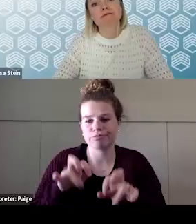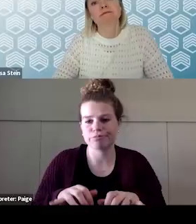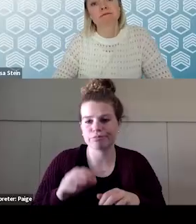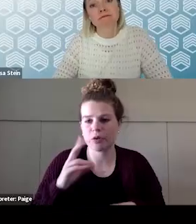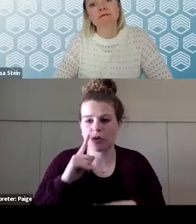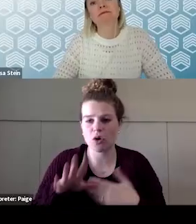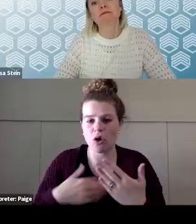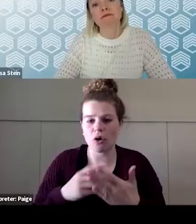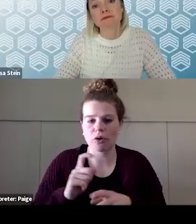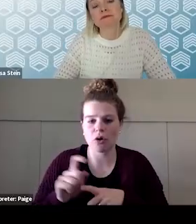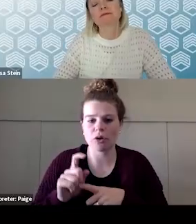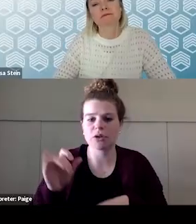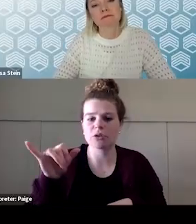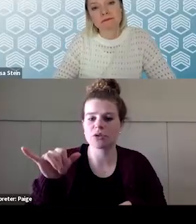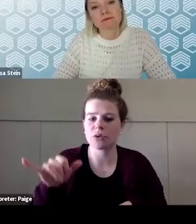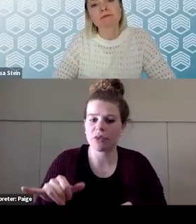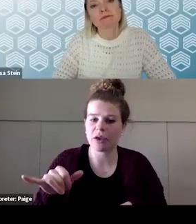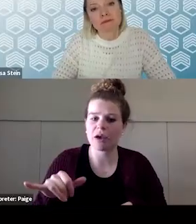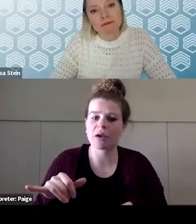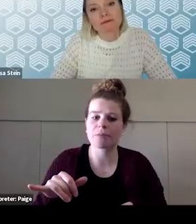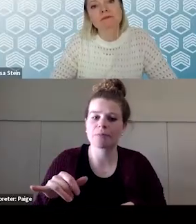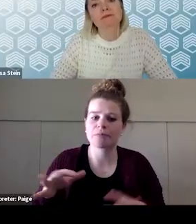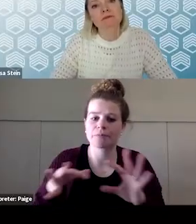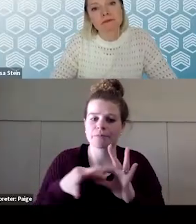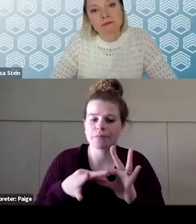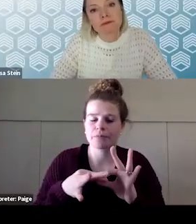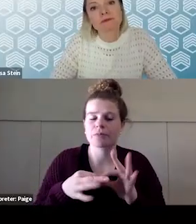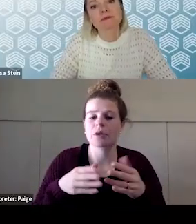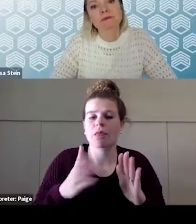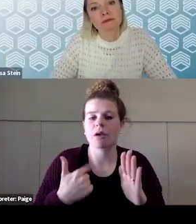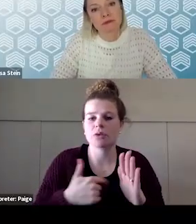So that connectivity allows us to then, on the backend, pull all of that data.